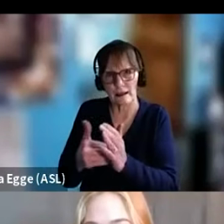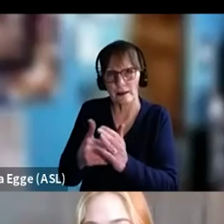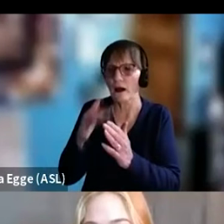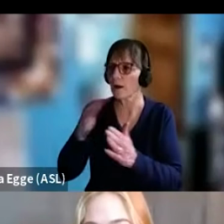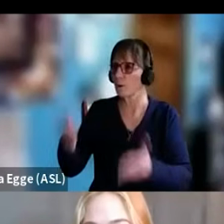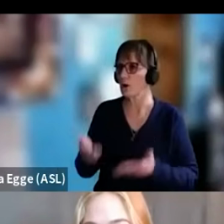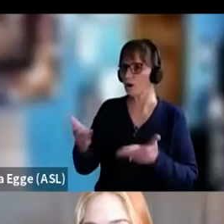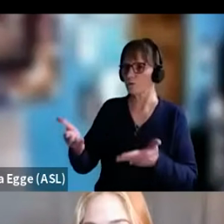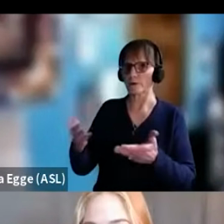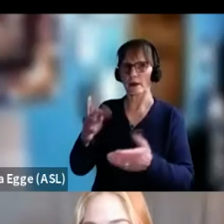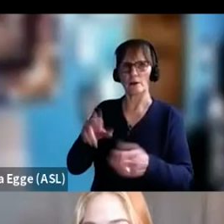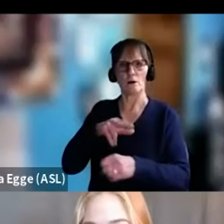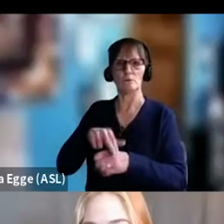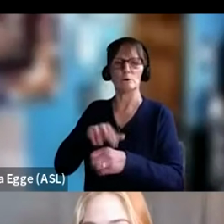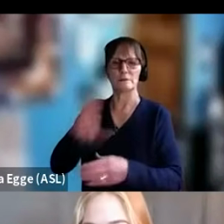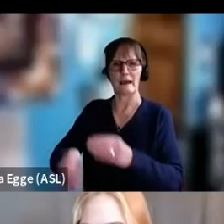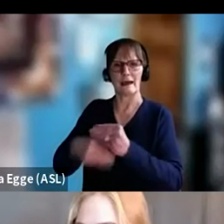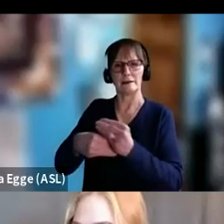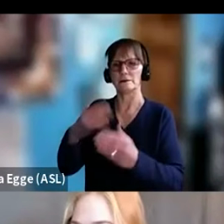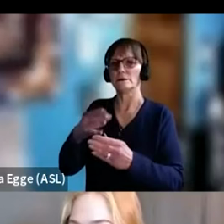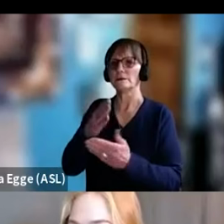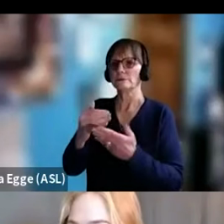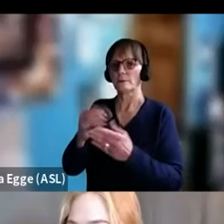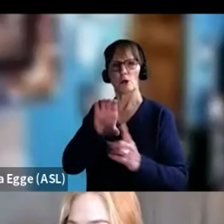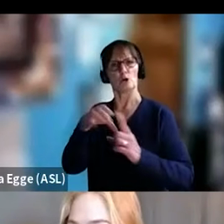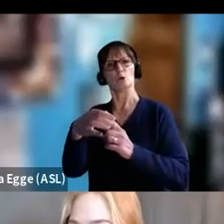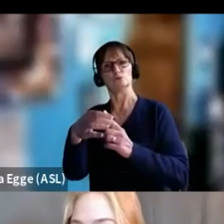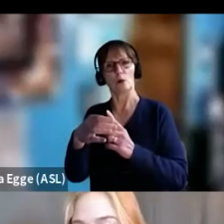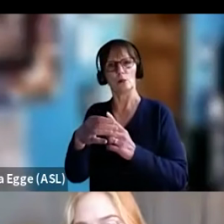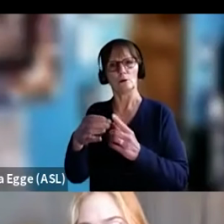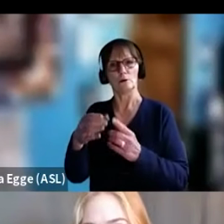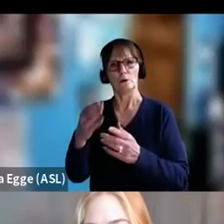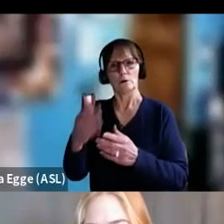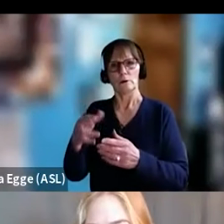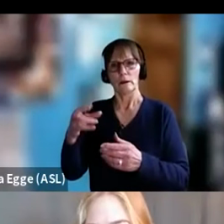And of course adding in some of the cultural complexity and race and gender complexity